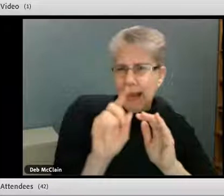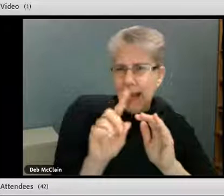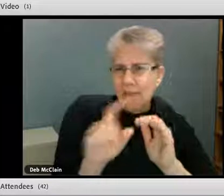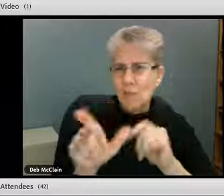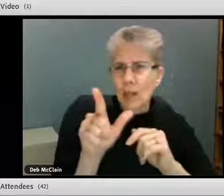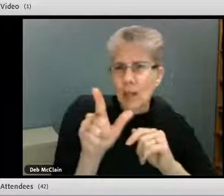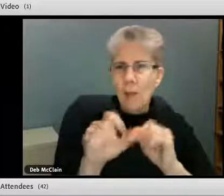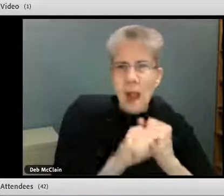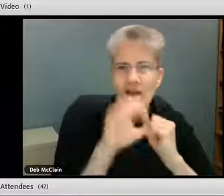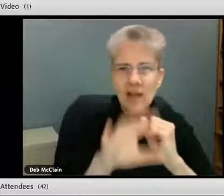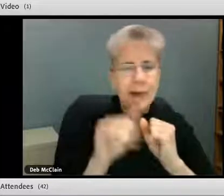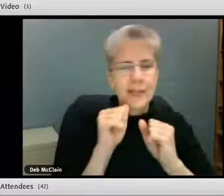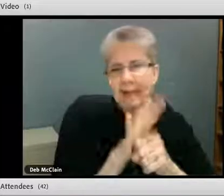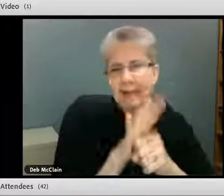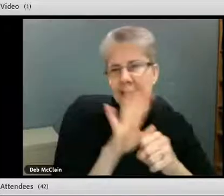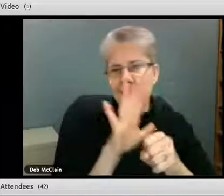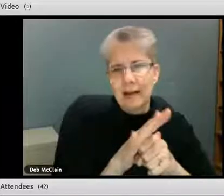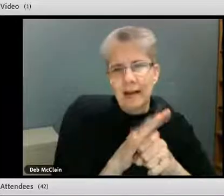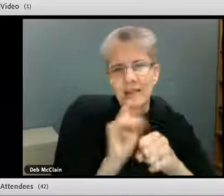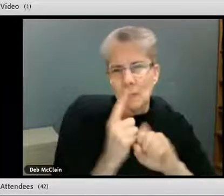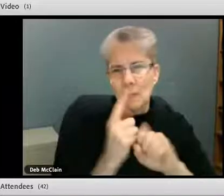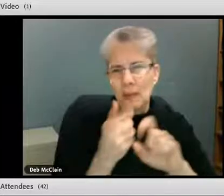it's gonna end up all sort of discombobulated.